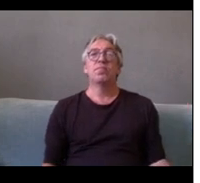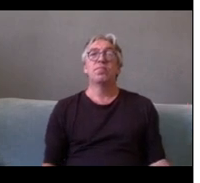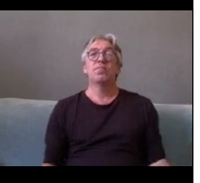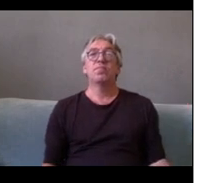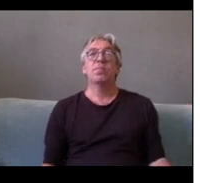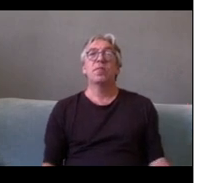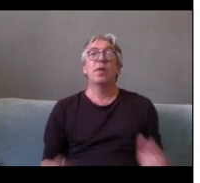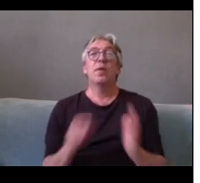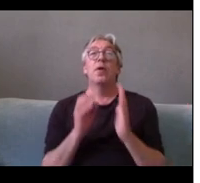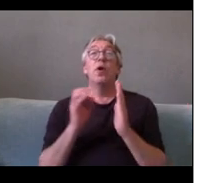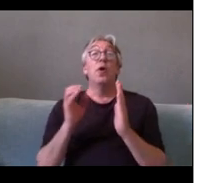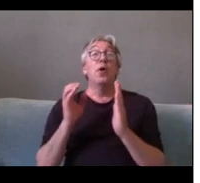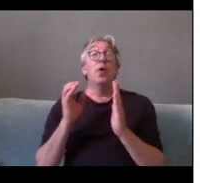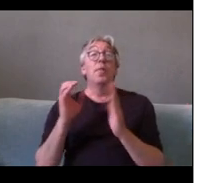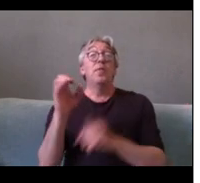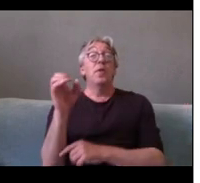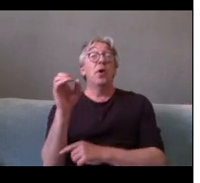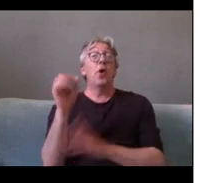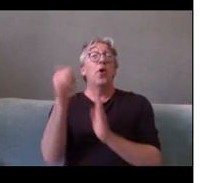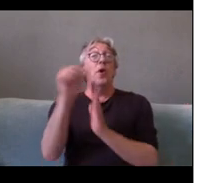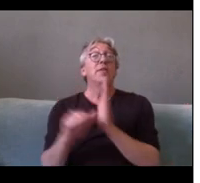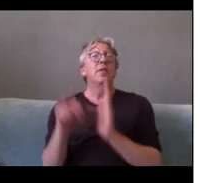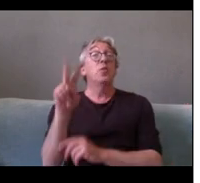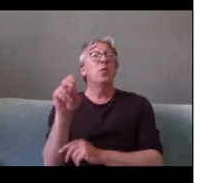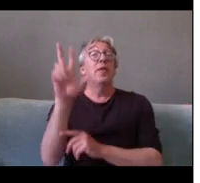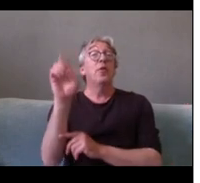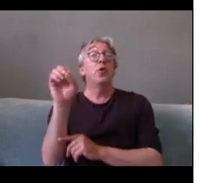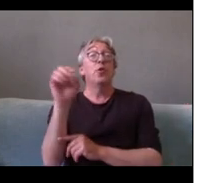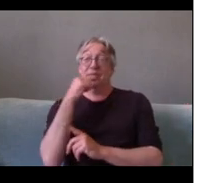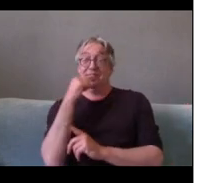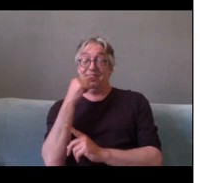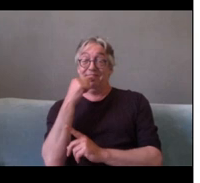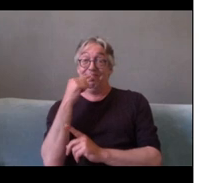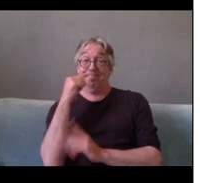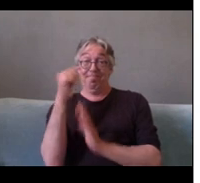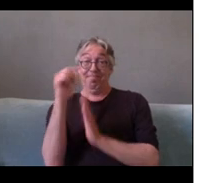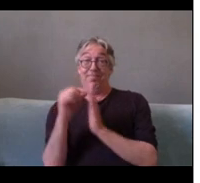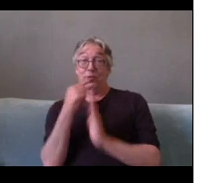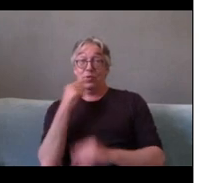as one of the vulnerable groups and calls for their empowerment.